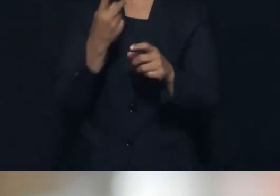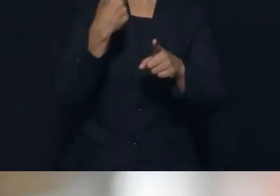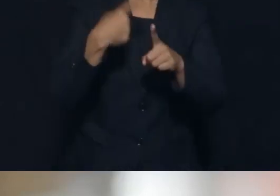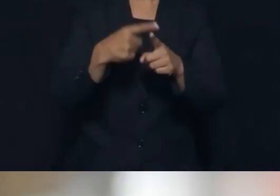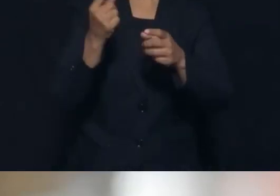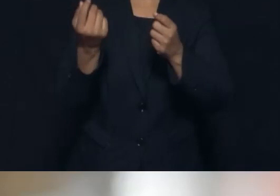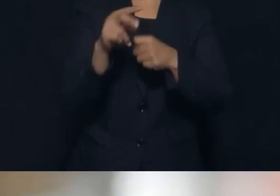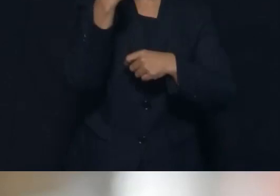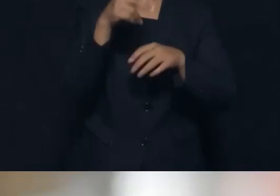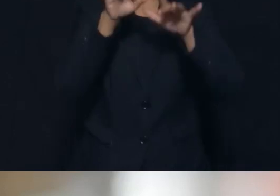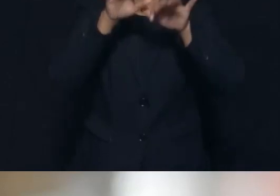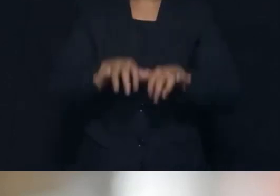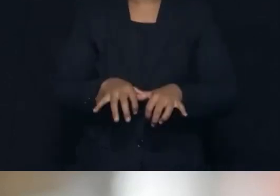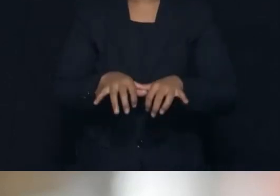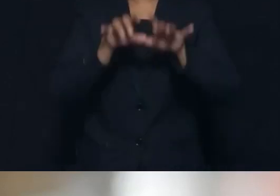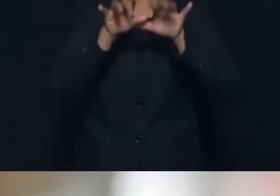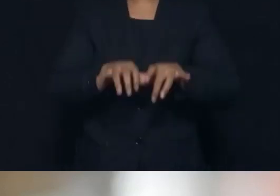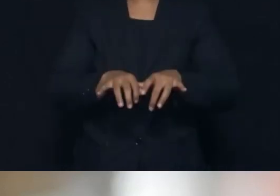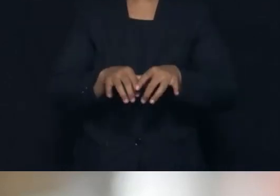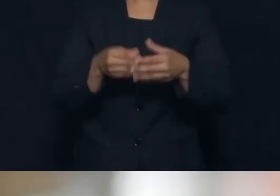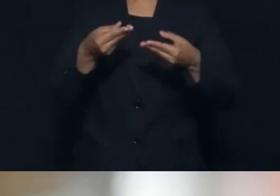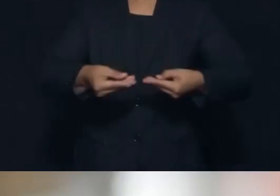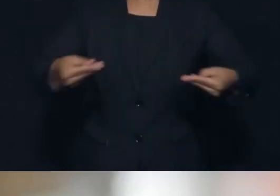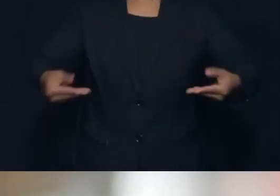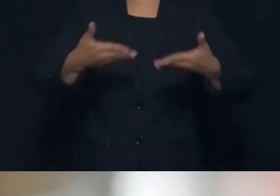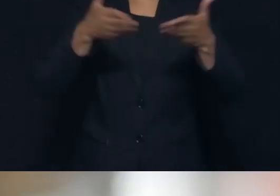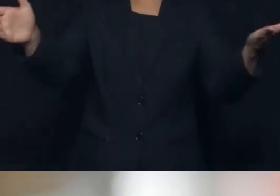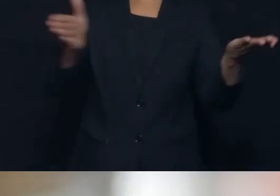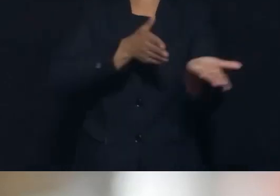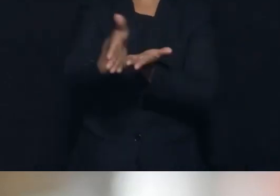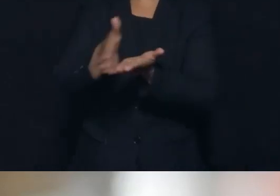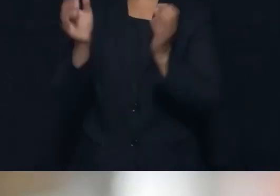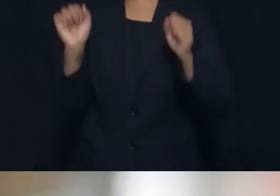We are going to participate, who can participate in AccessibleEu.